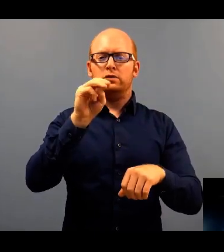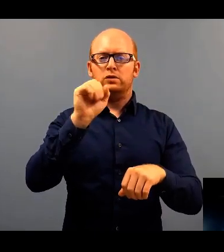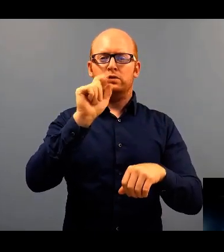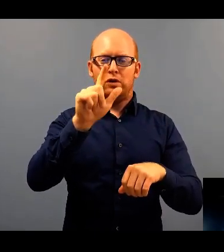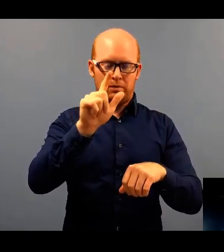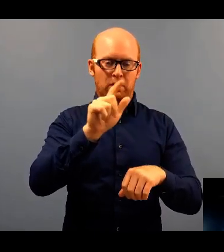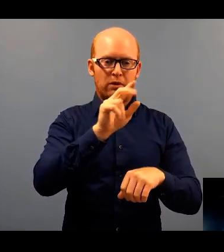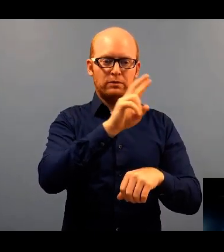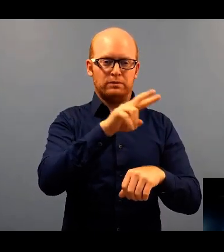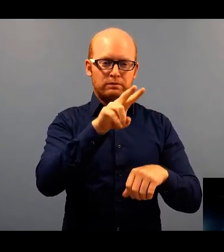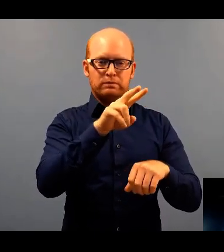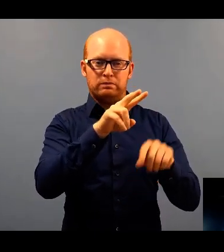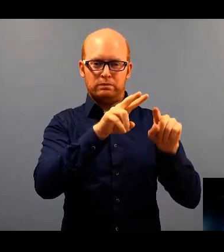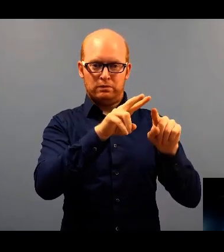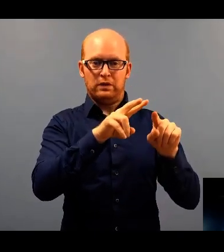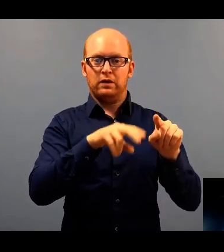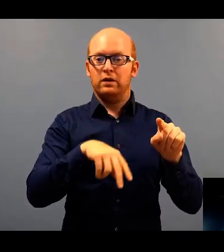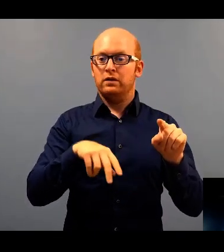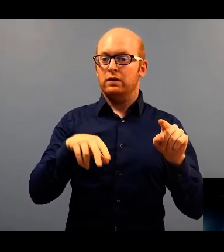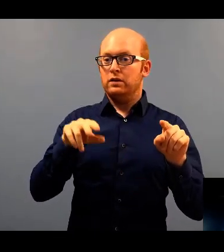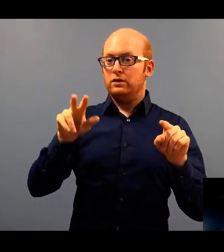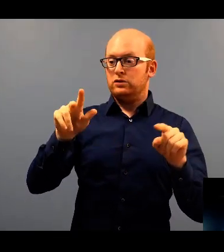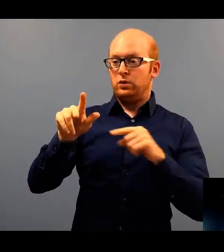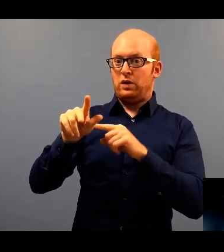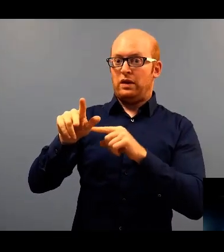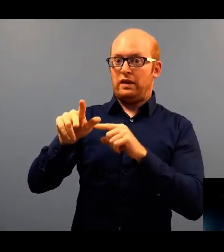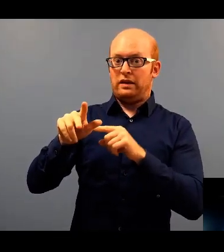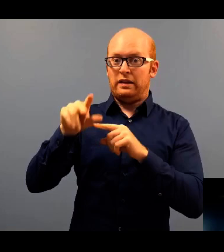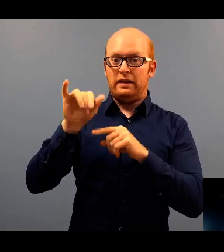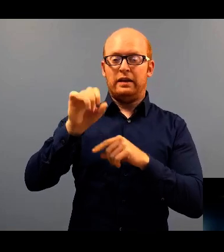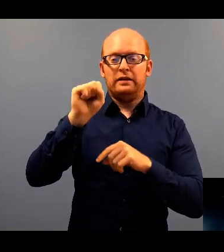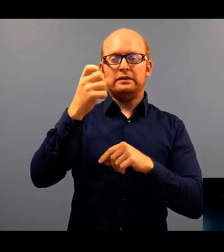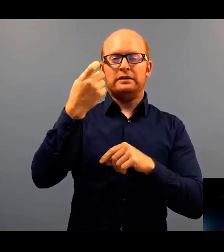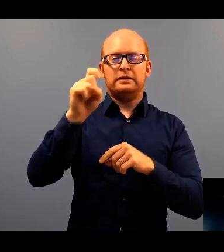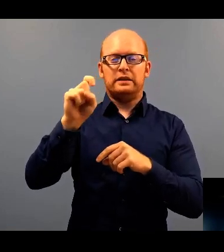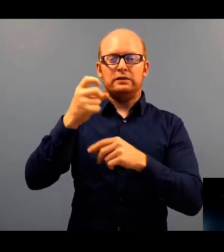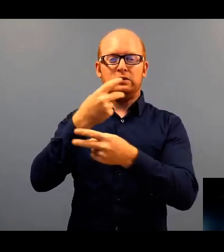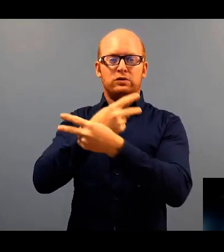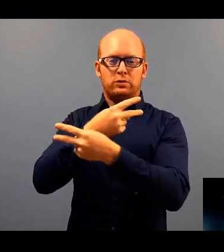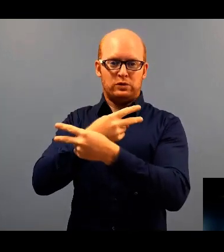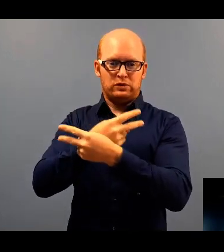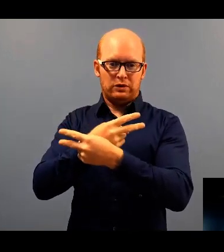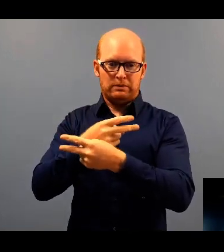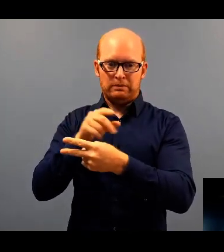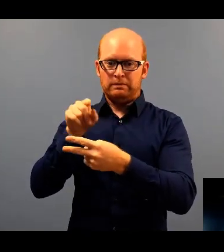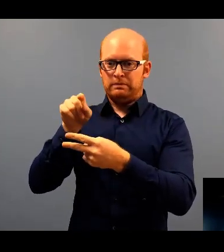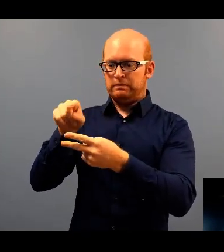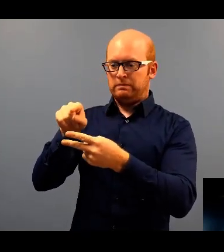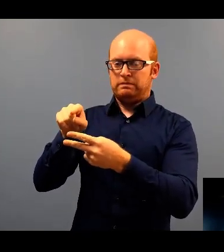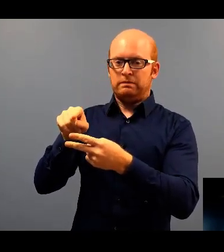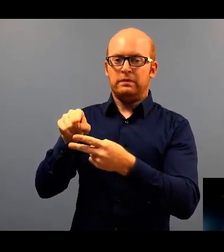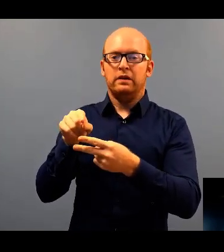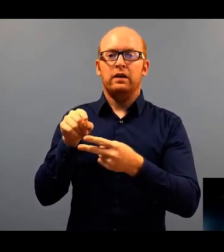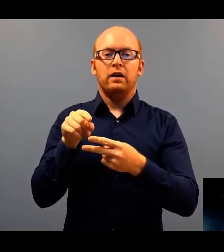The first 22 pair are numbered 1 through 22, so we call them autosomes, which means numbered chromosomes.